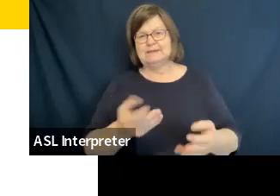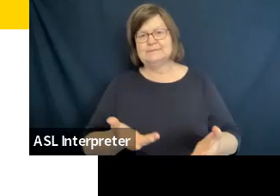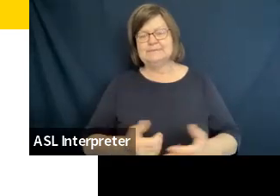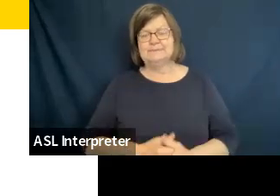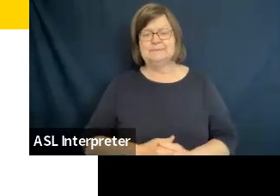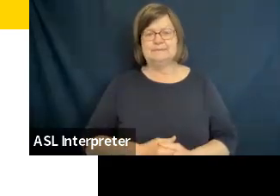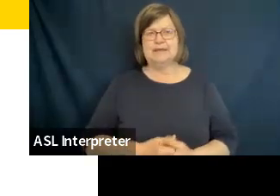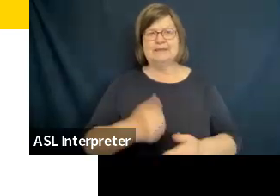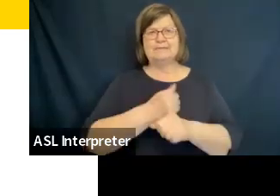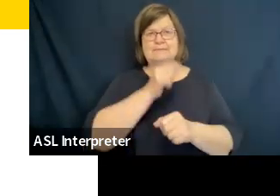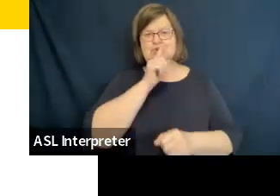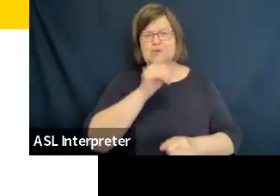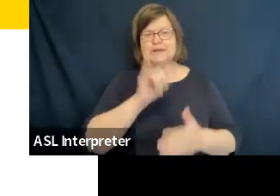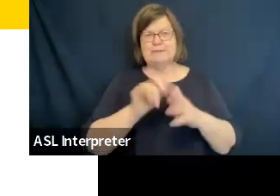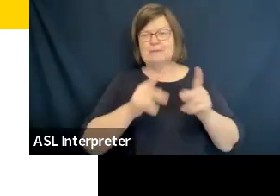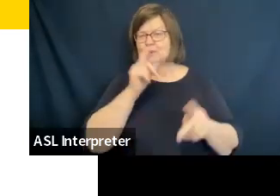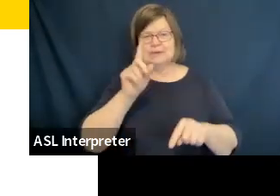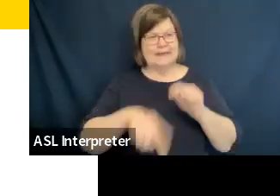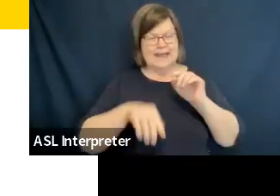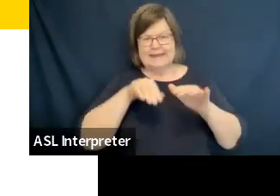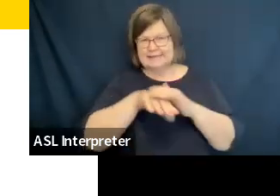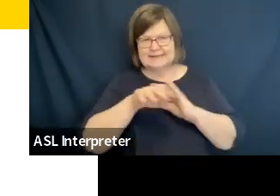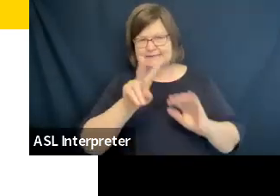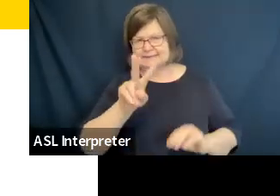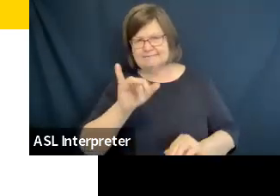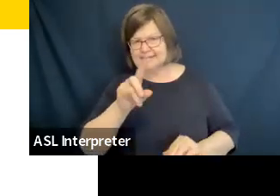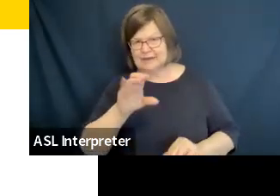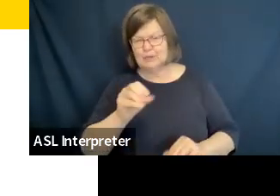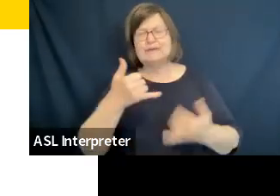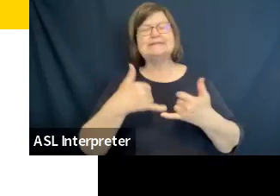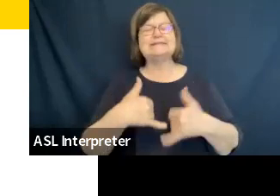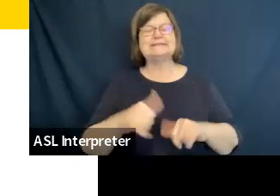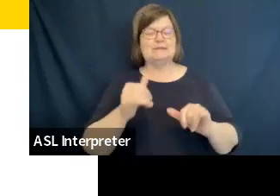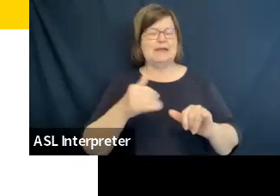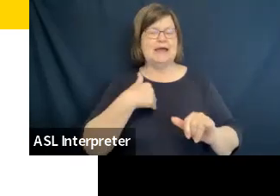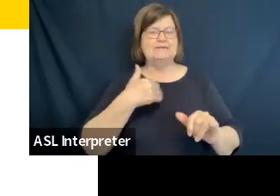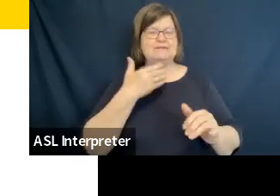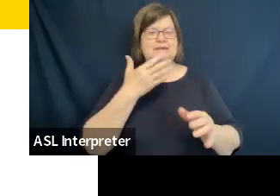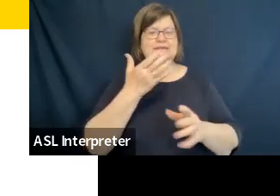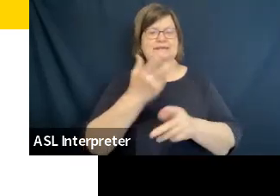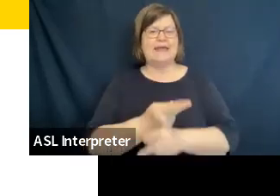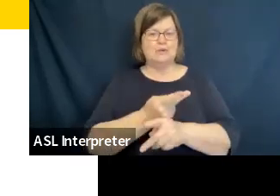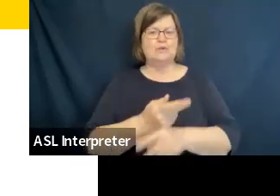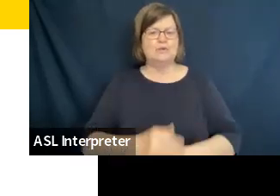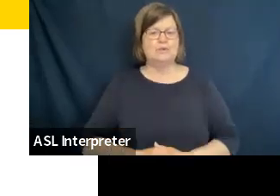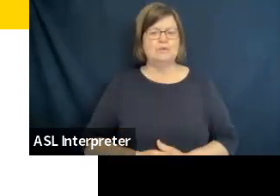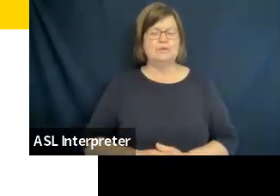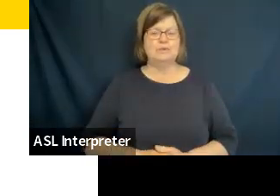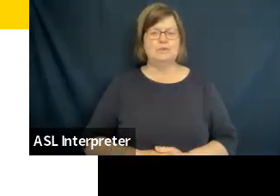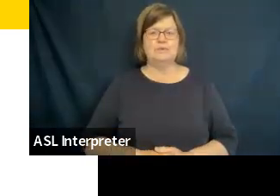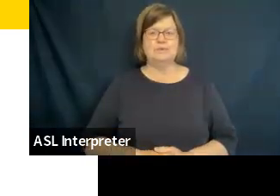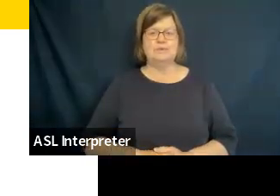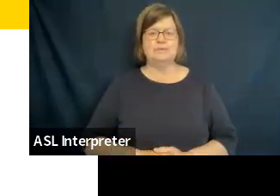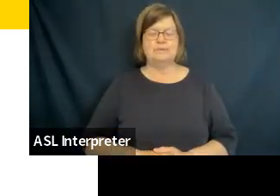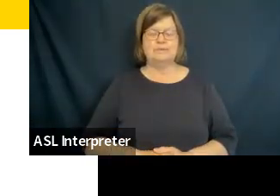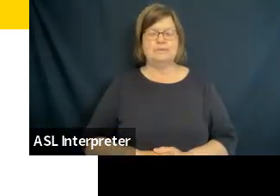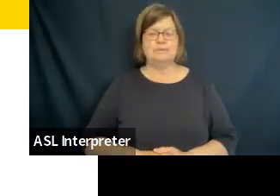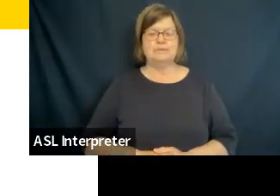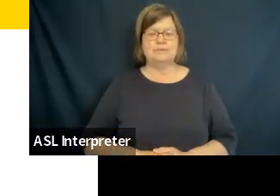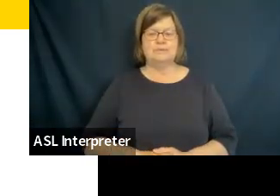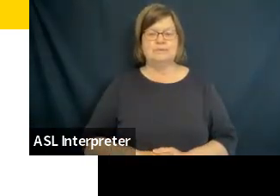can ensure that people who can't access the video for whatever reason can still get care.